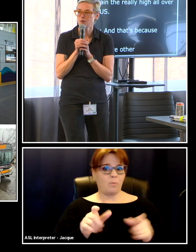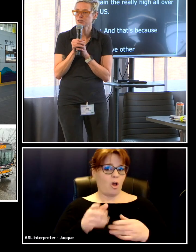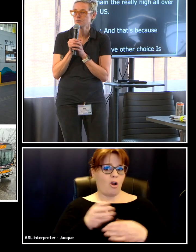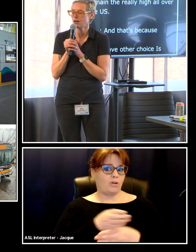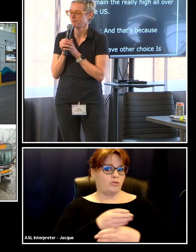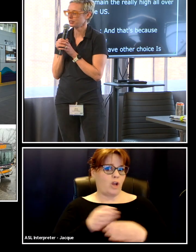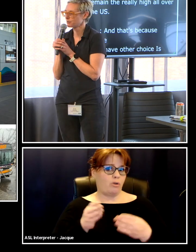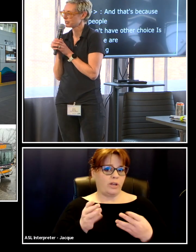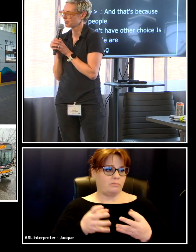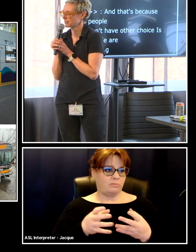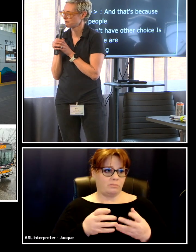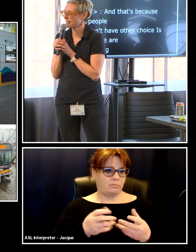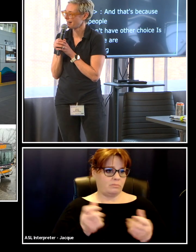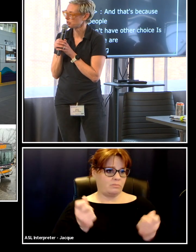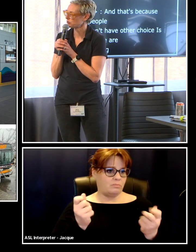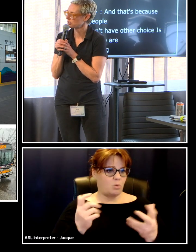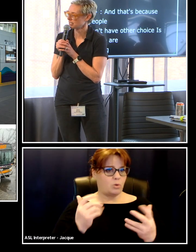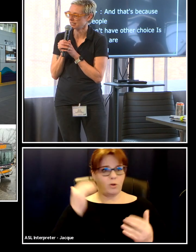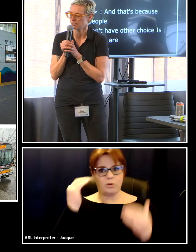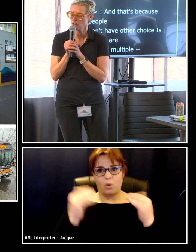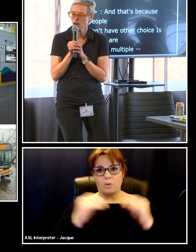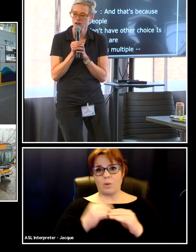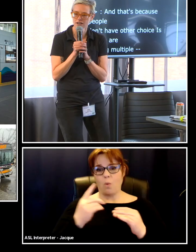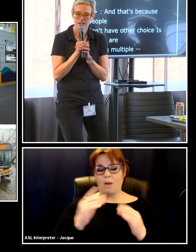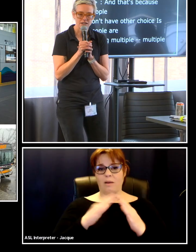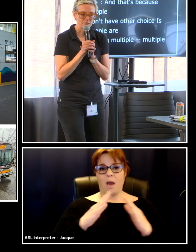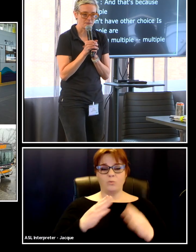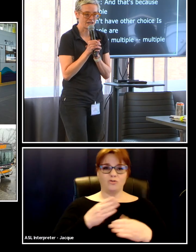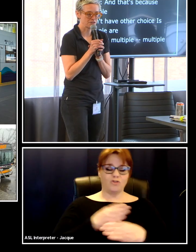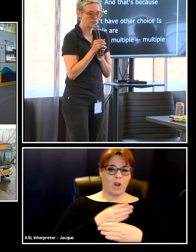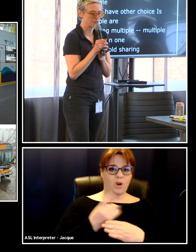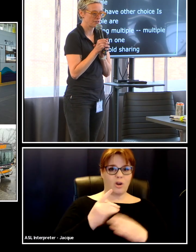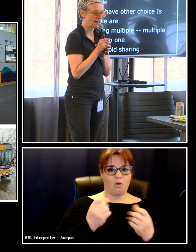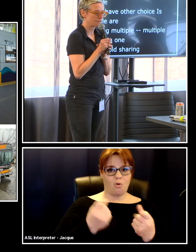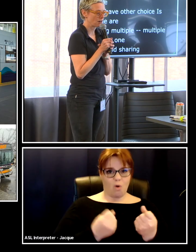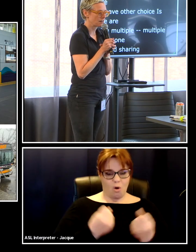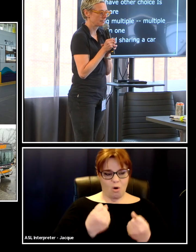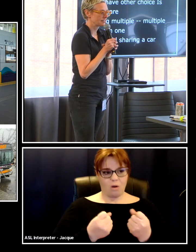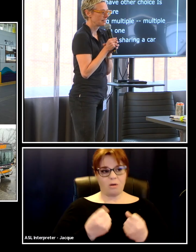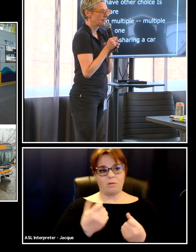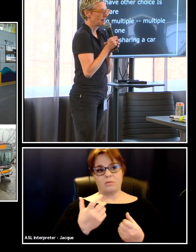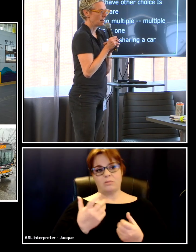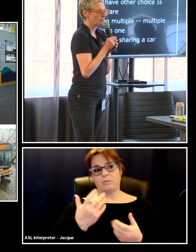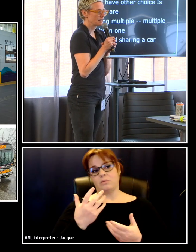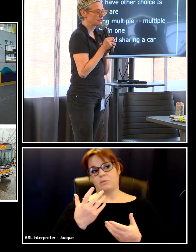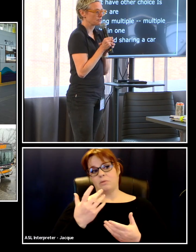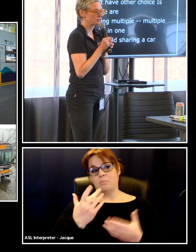multi multiple adults in one household, sharing a car. Maybe households don't have cars. Um and so